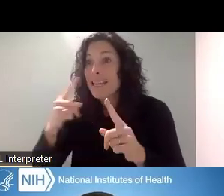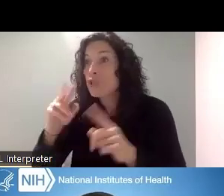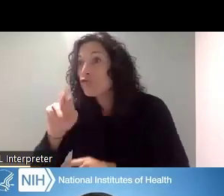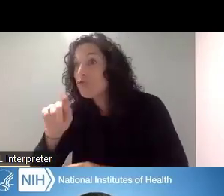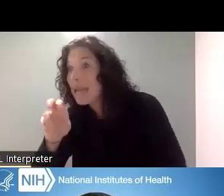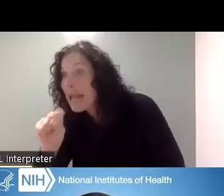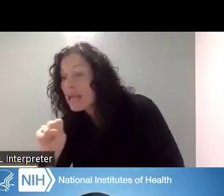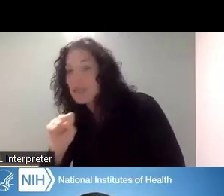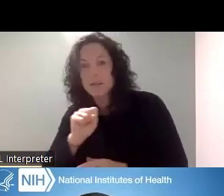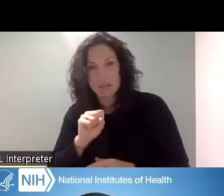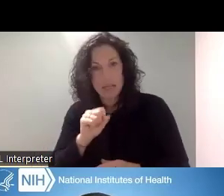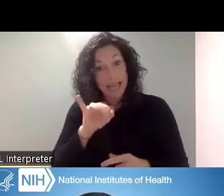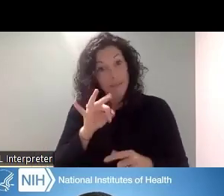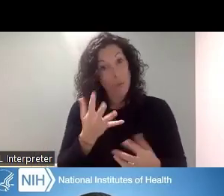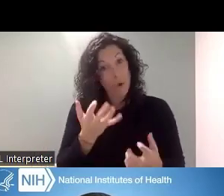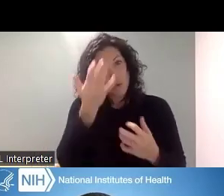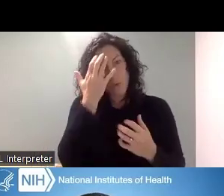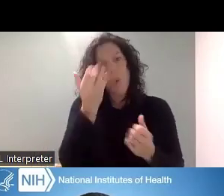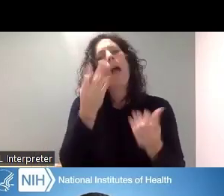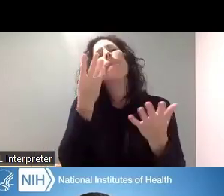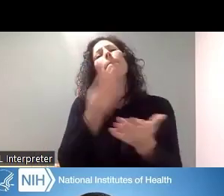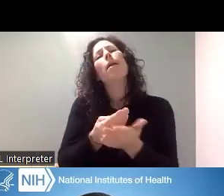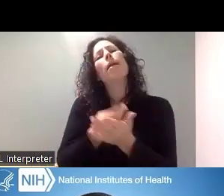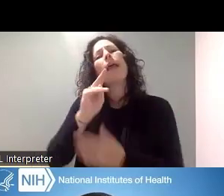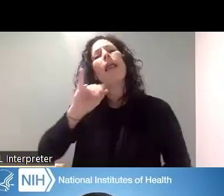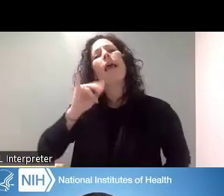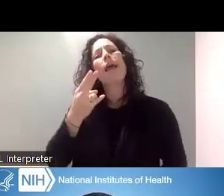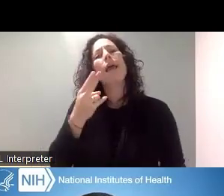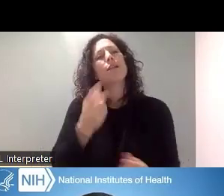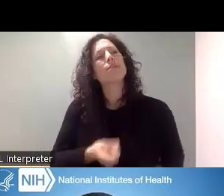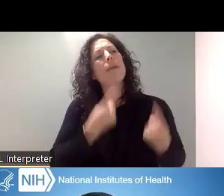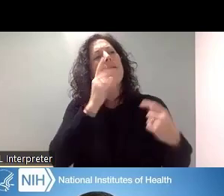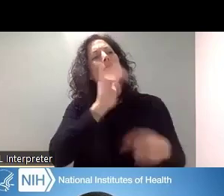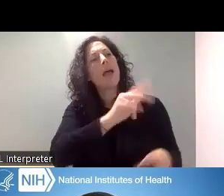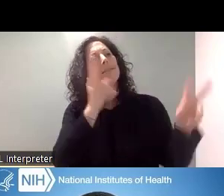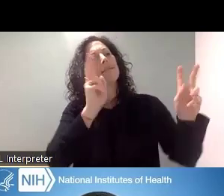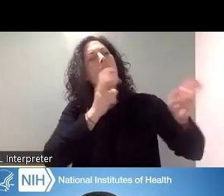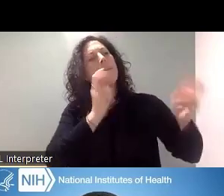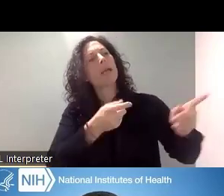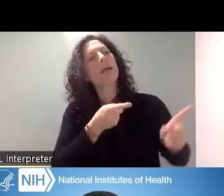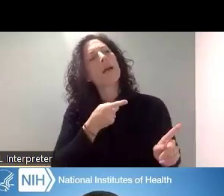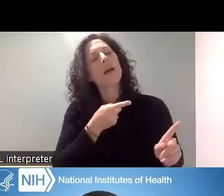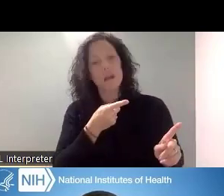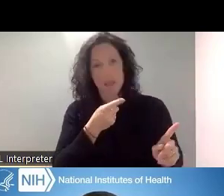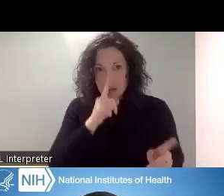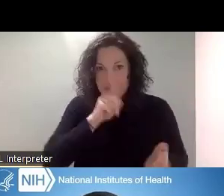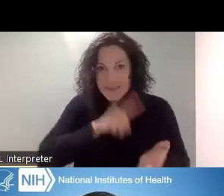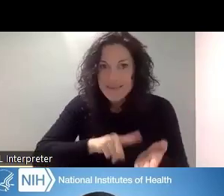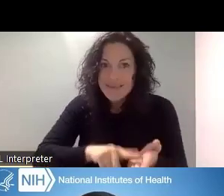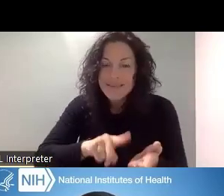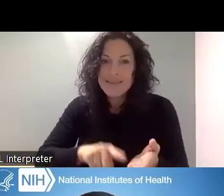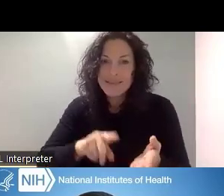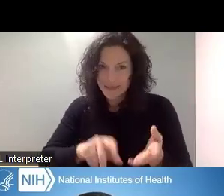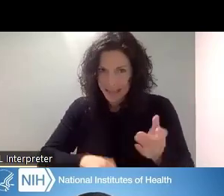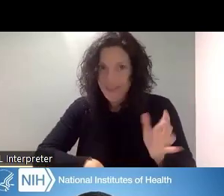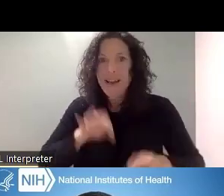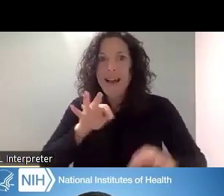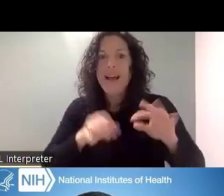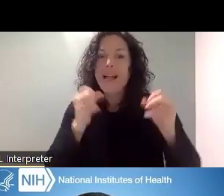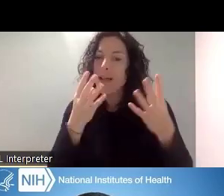if you want to know how much money the NIH is spending on a particular topic, then you can find that out as well. I'd also encourage you